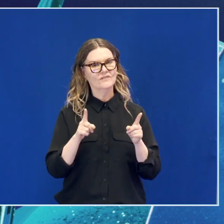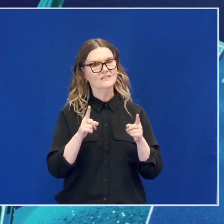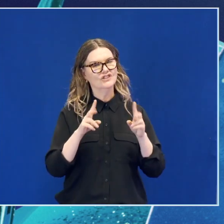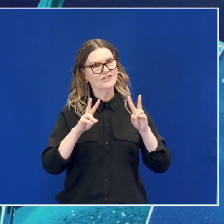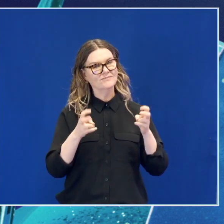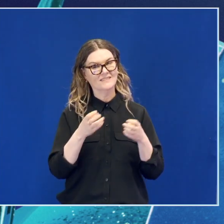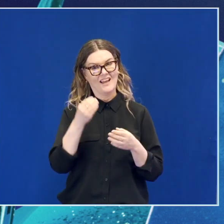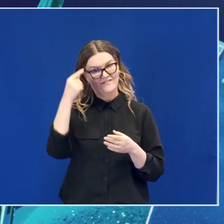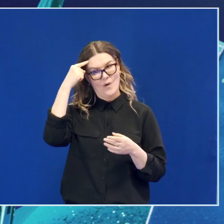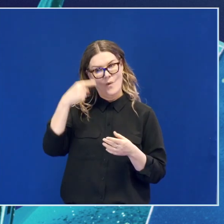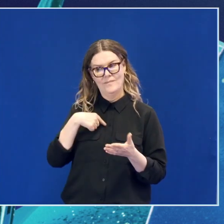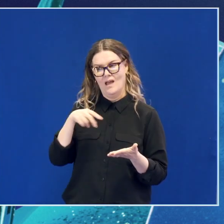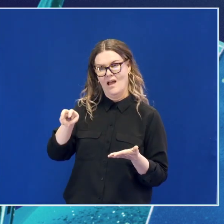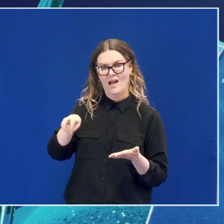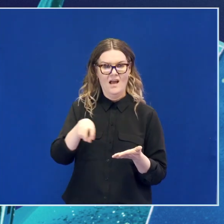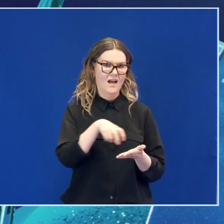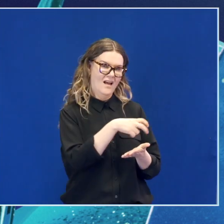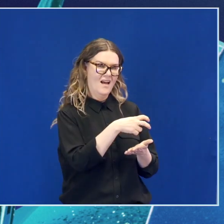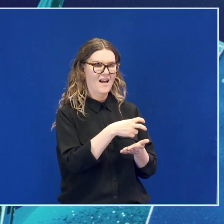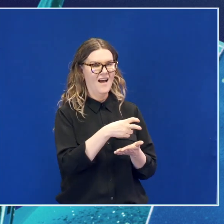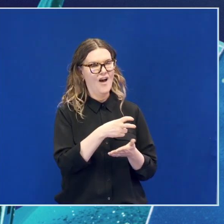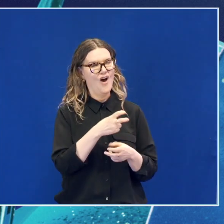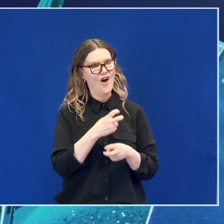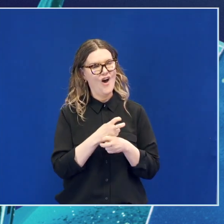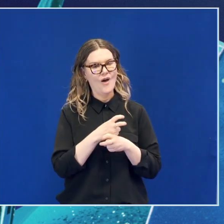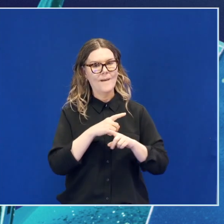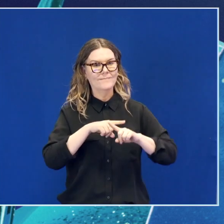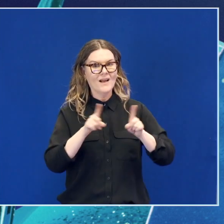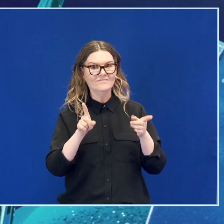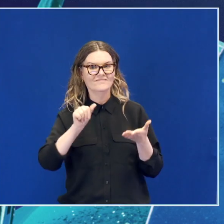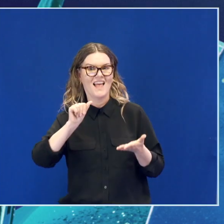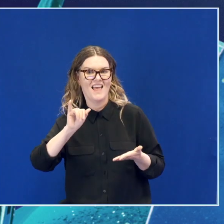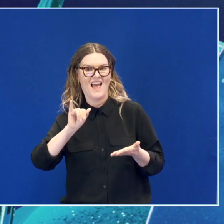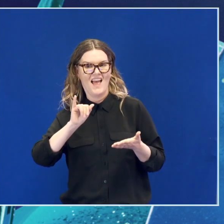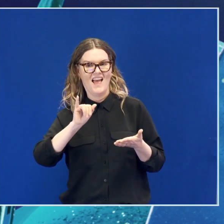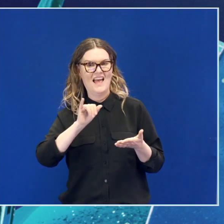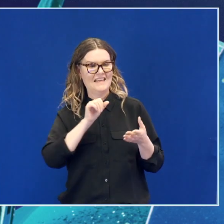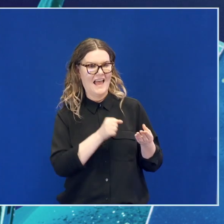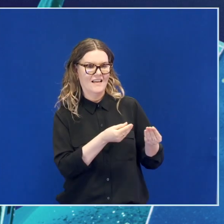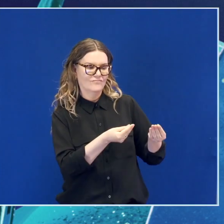which it can do in seconds or less, it helps me switch